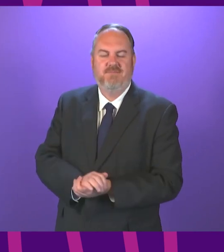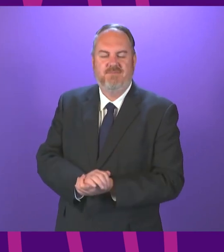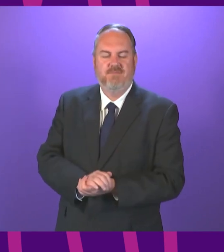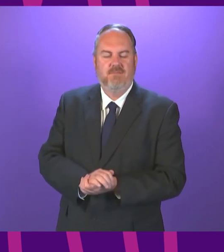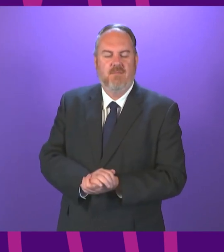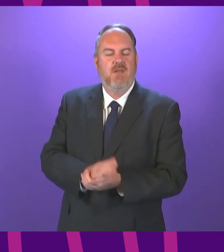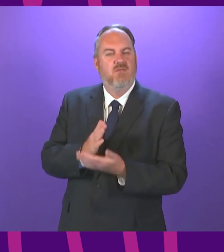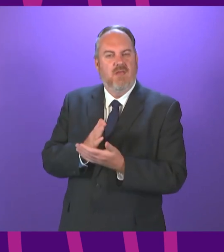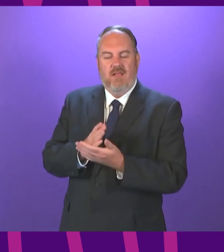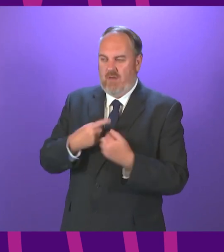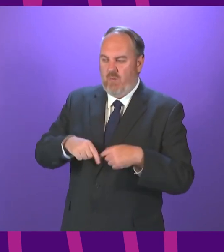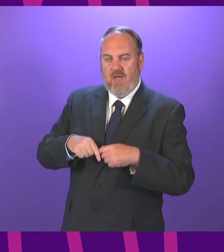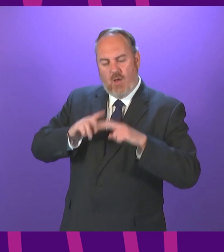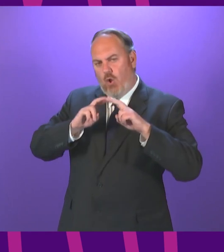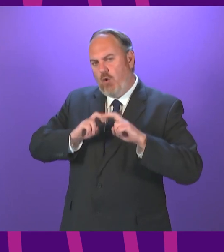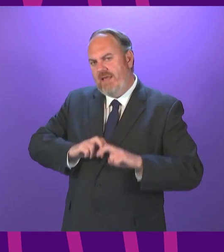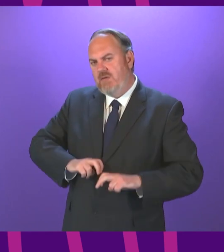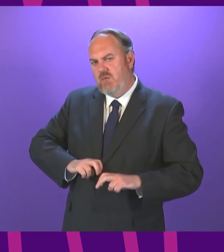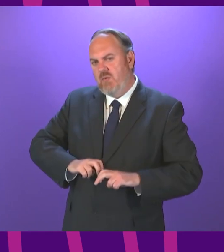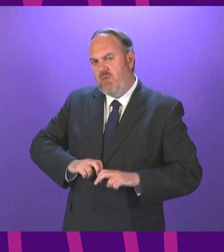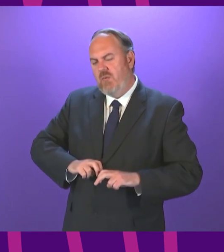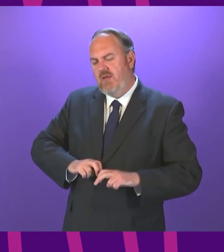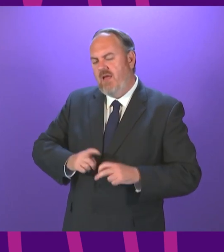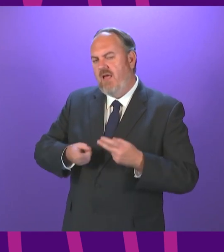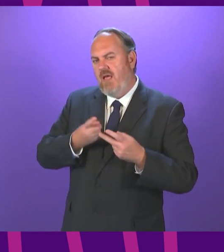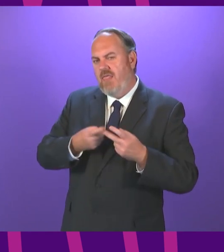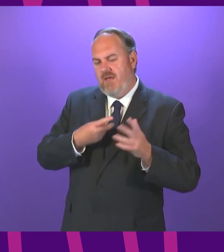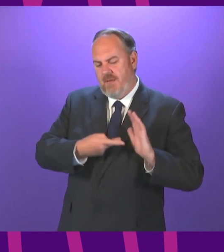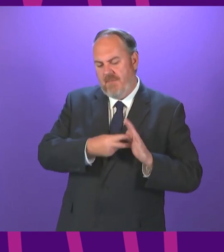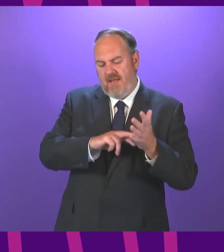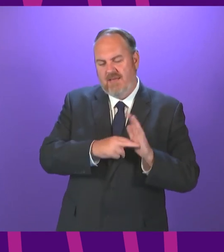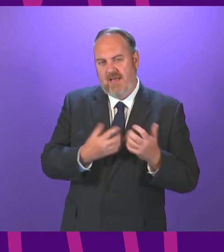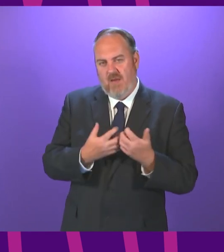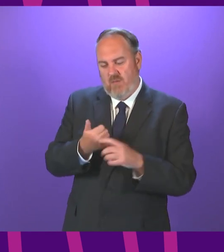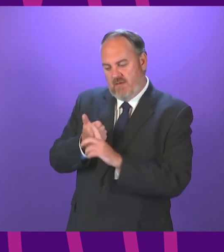We are considering whether, perhaps ahead of that, that kind of system could be introduced for some